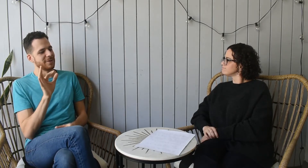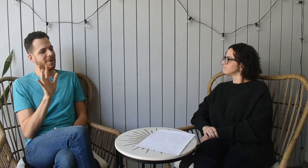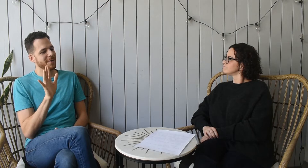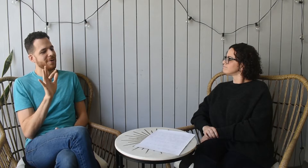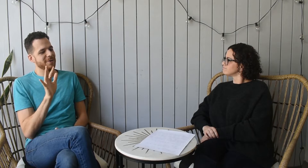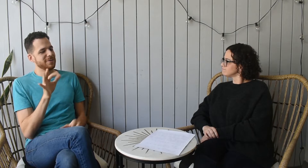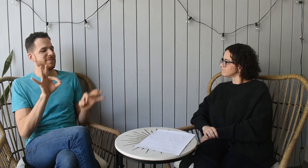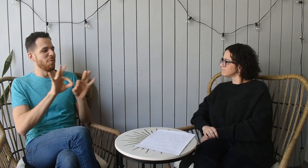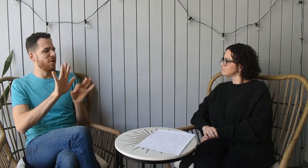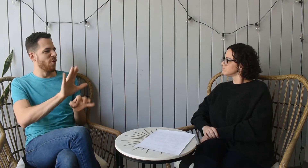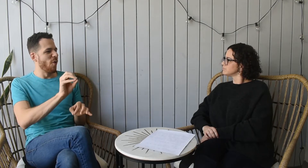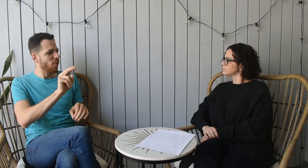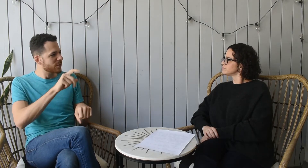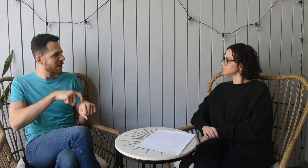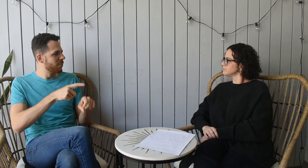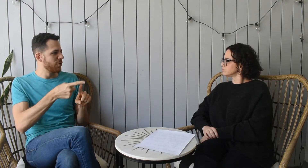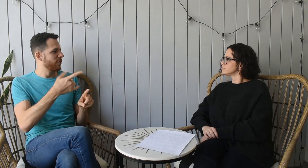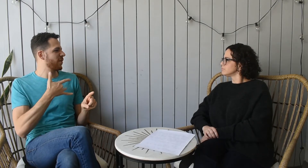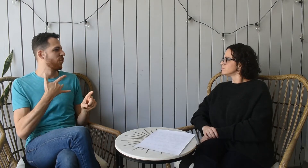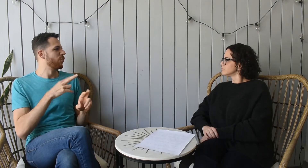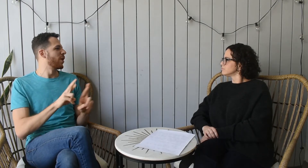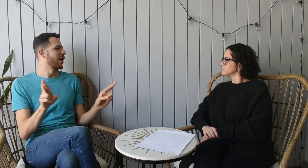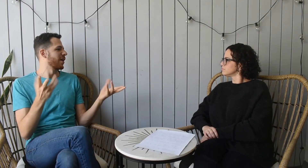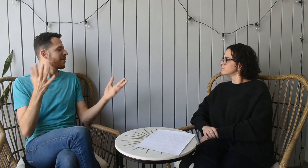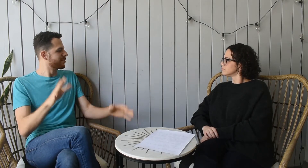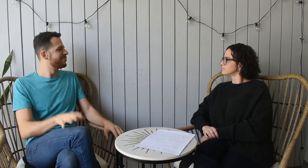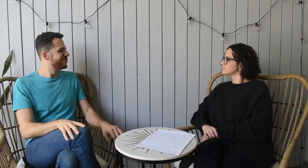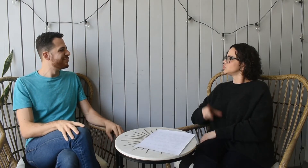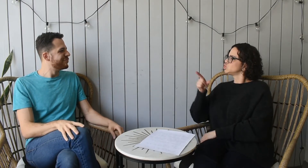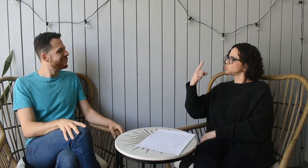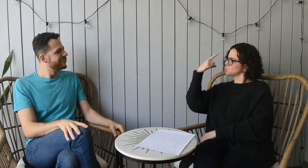It's important to come out in your own time-- when you feel you're ready.